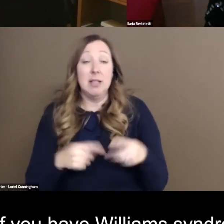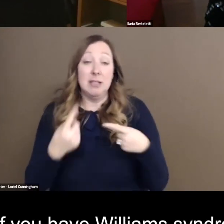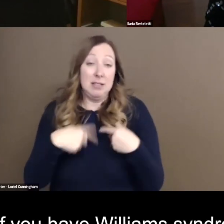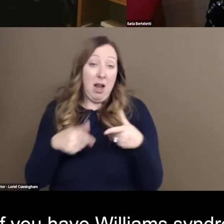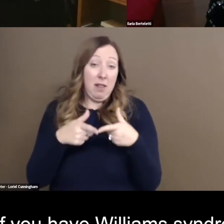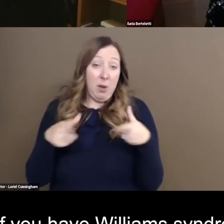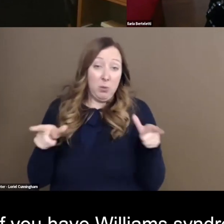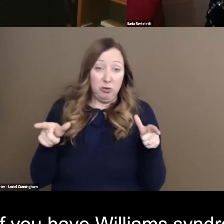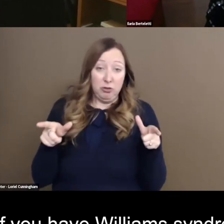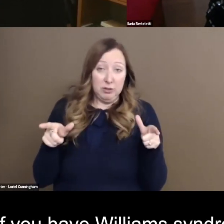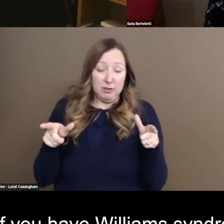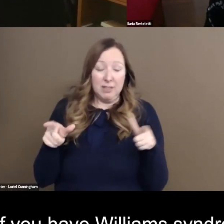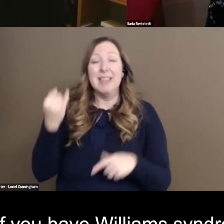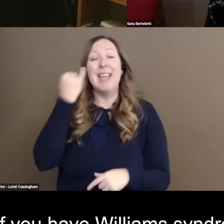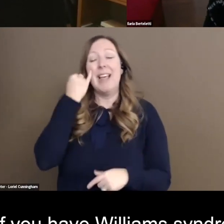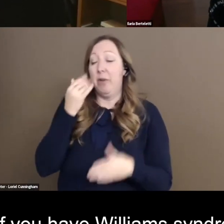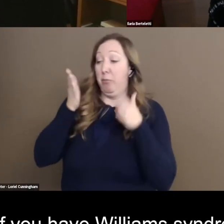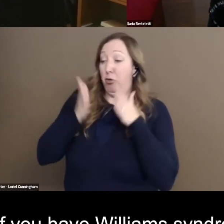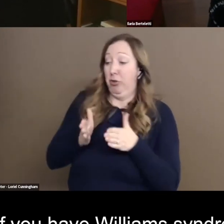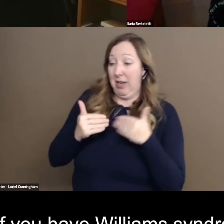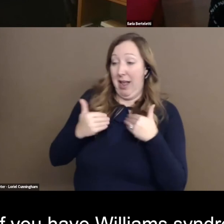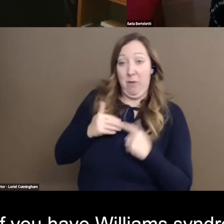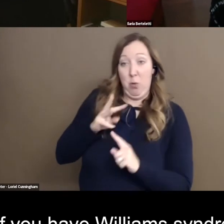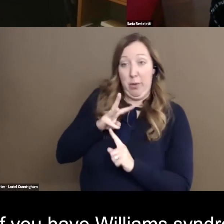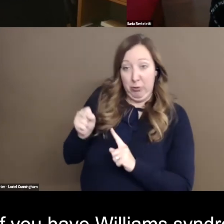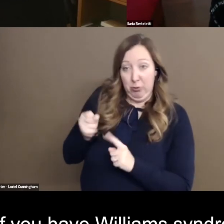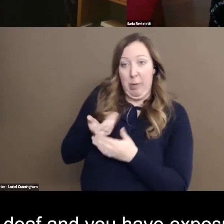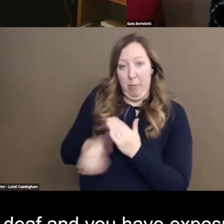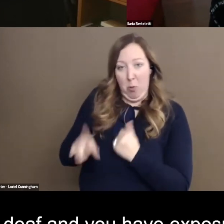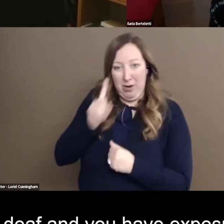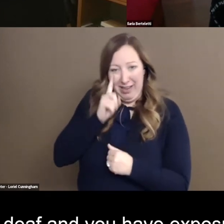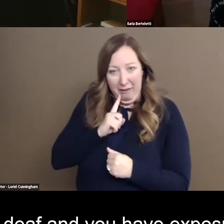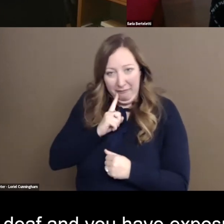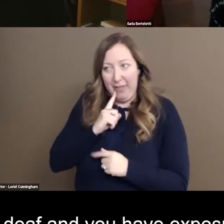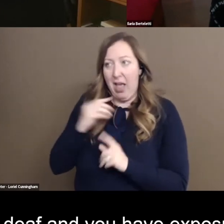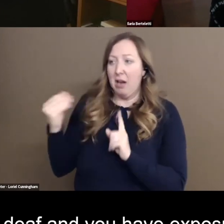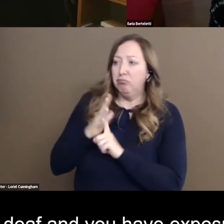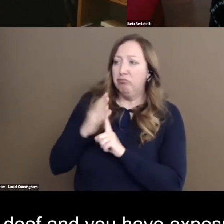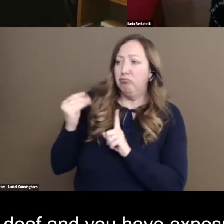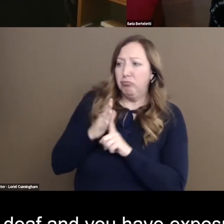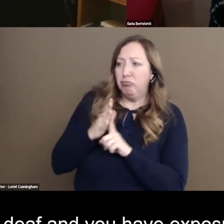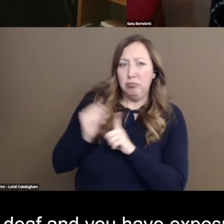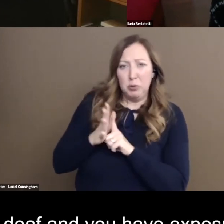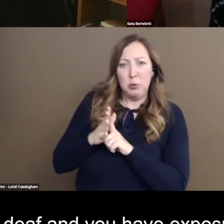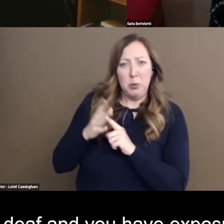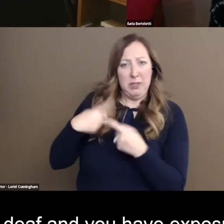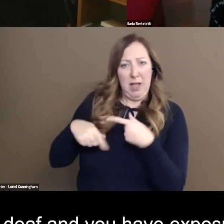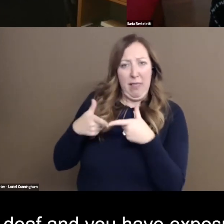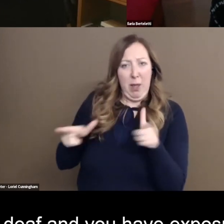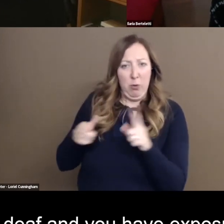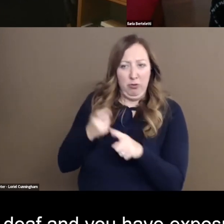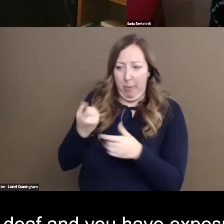if you have william syndrome and you're congenitally deaf and you have exposure to sign languages to sign language your